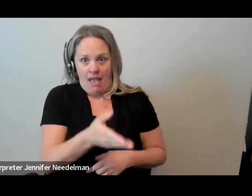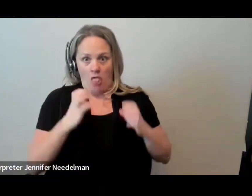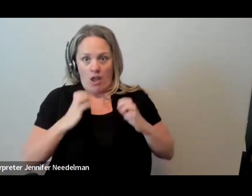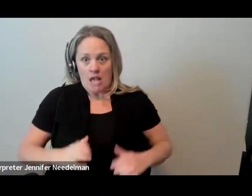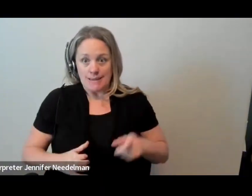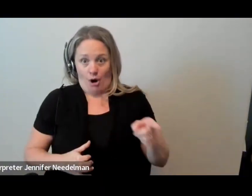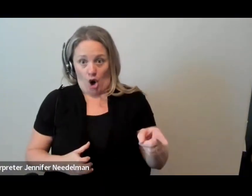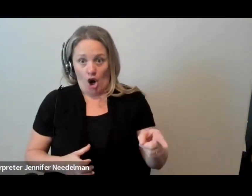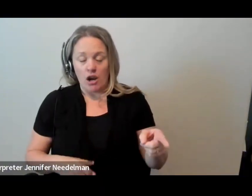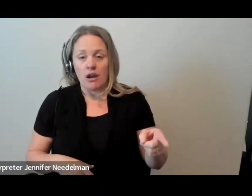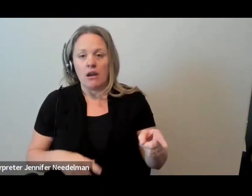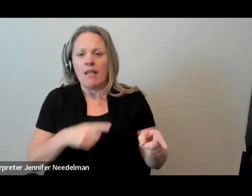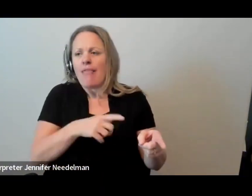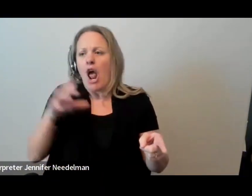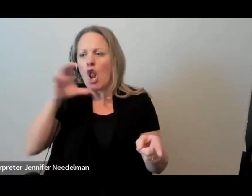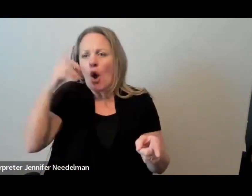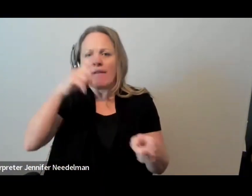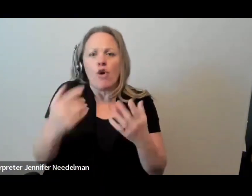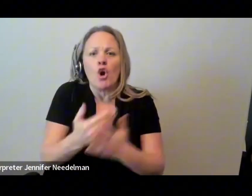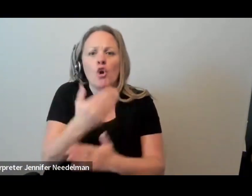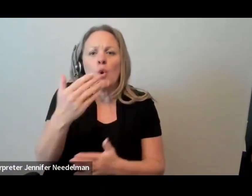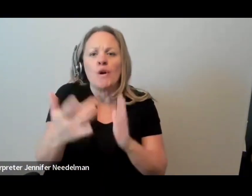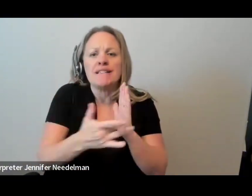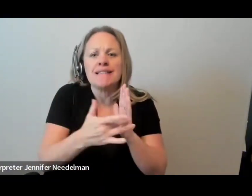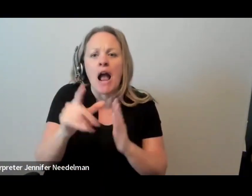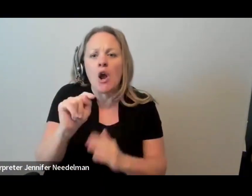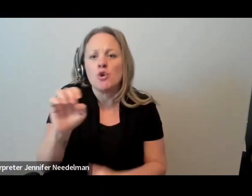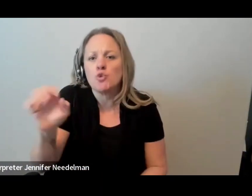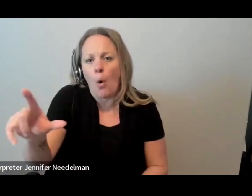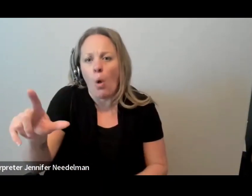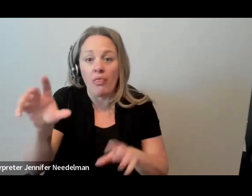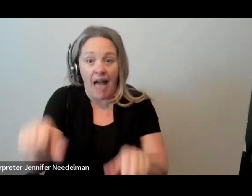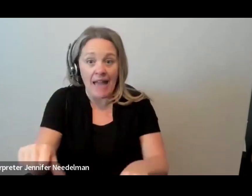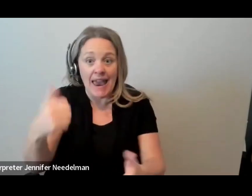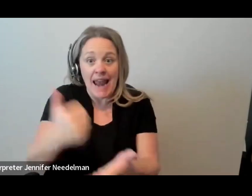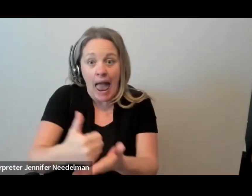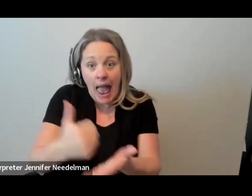for a new tech tool that could help in their life